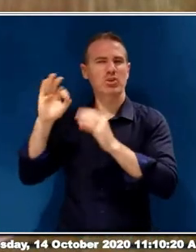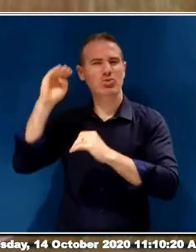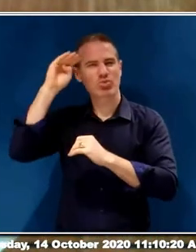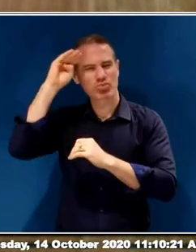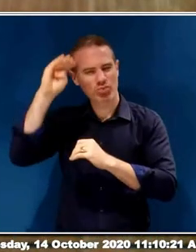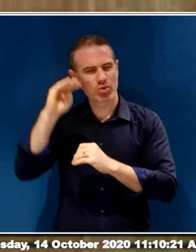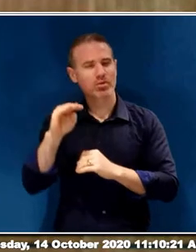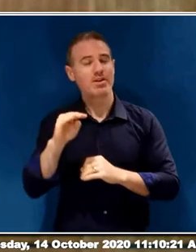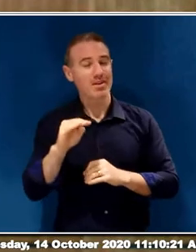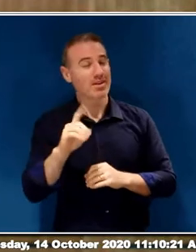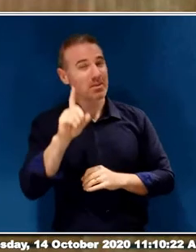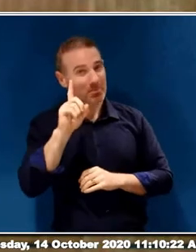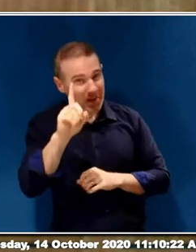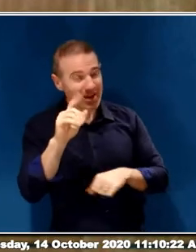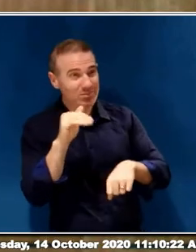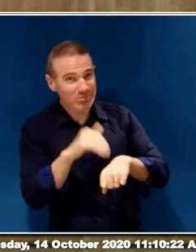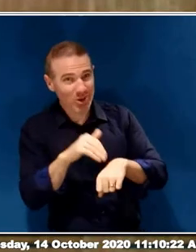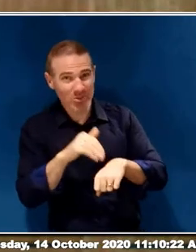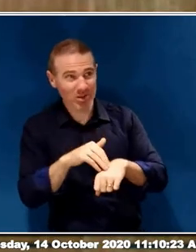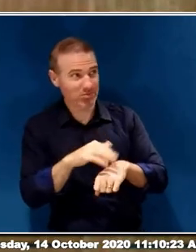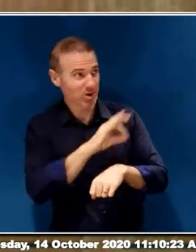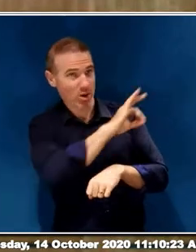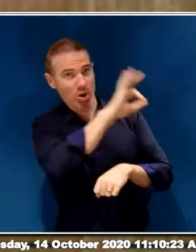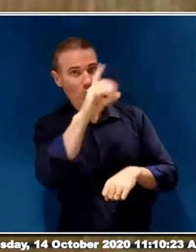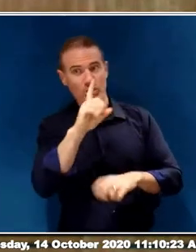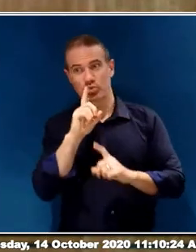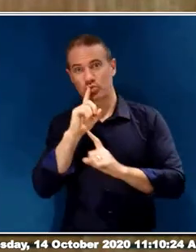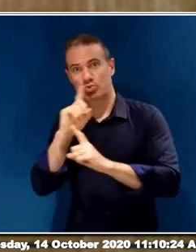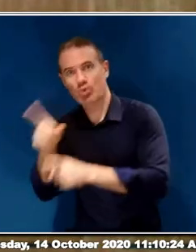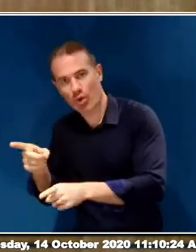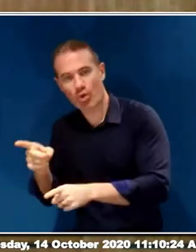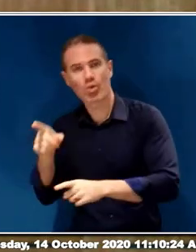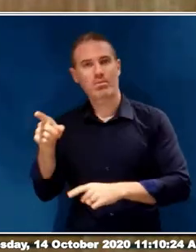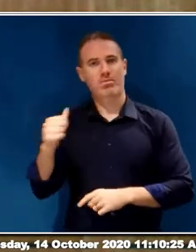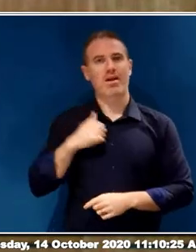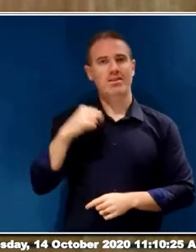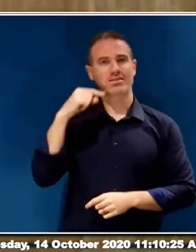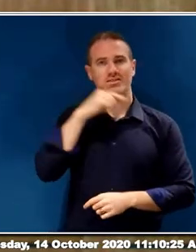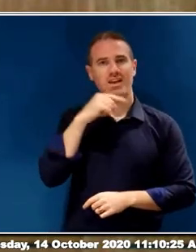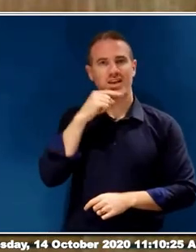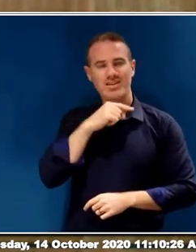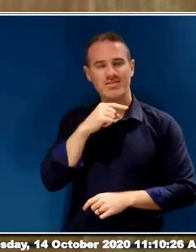as part of Kobe's plan, when there are changes made, so Kobe needed to have